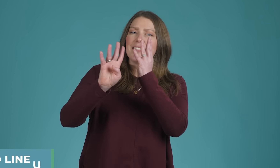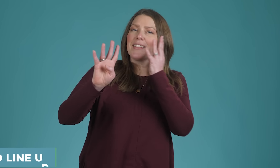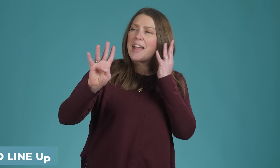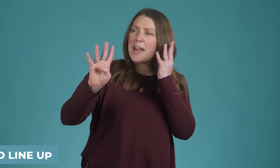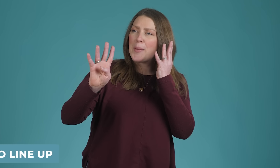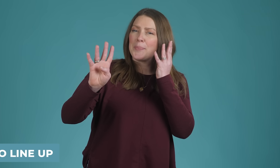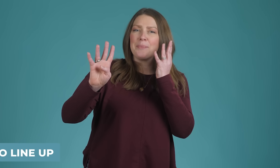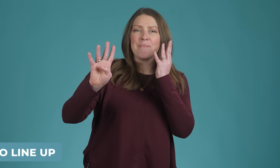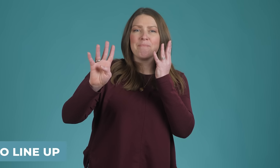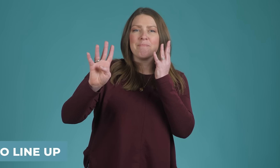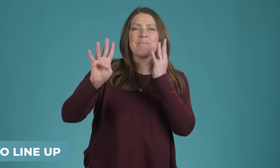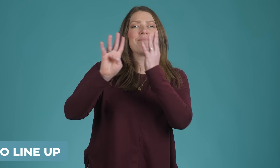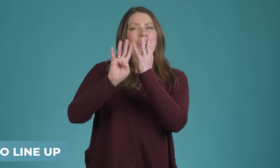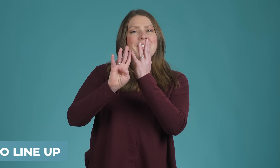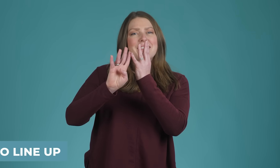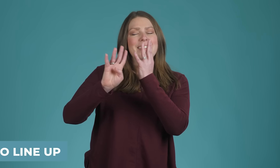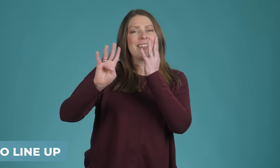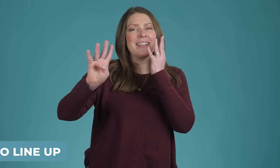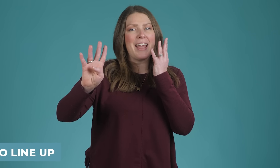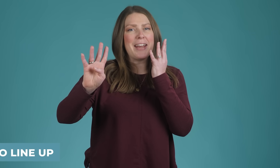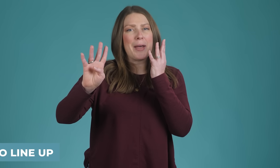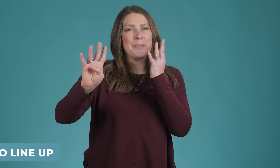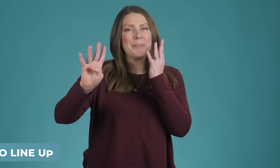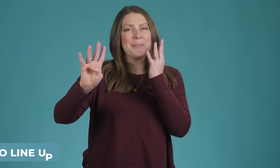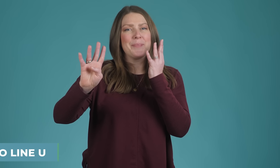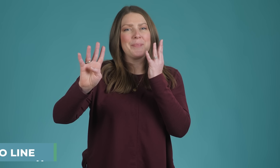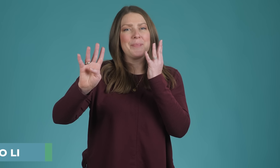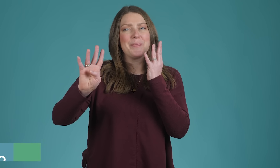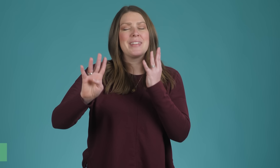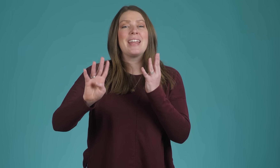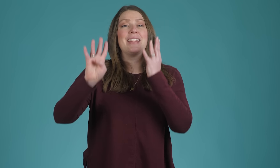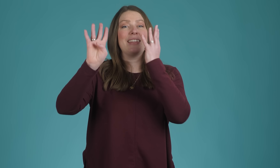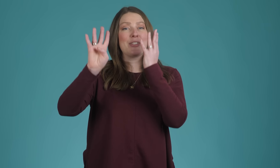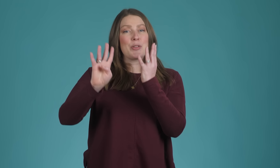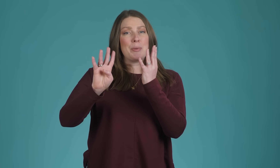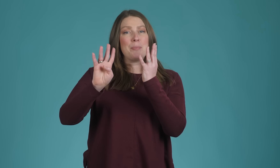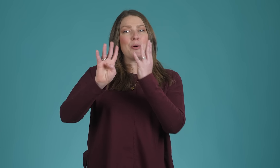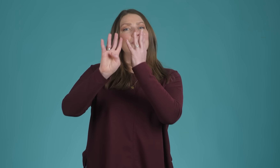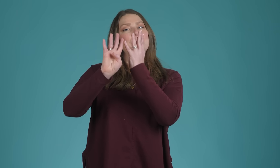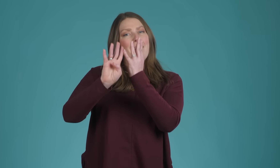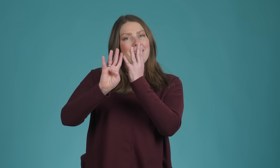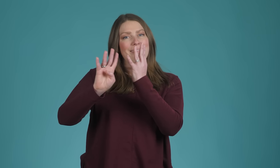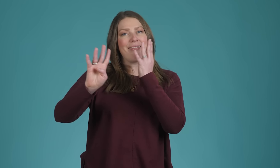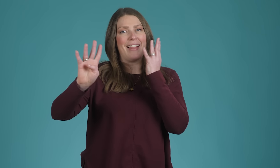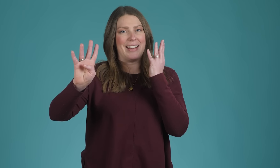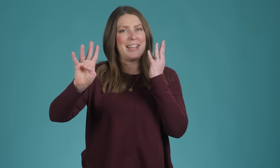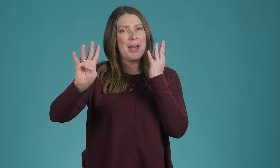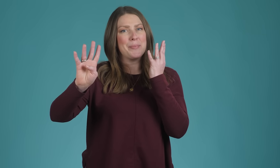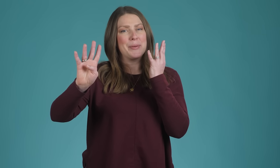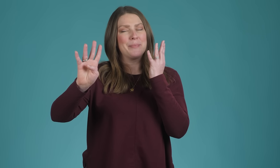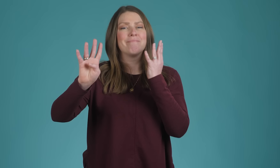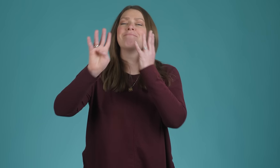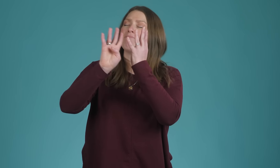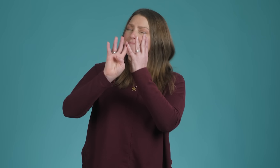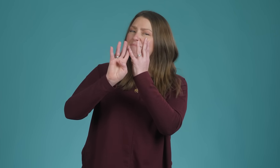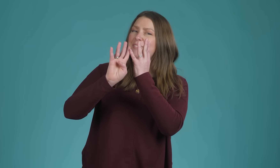to line up, to line up. These are the people lining up